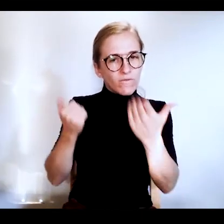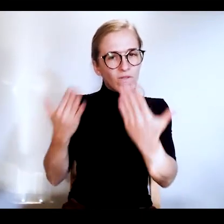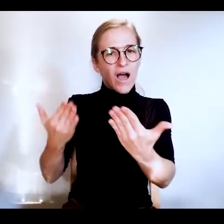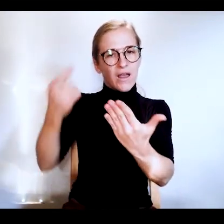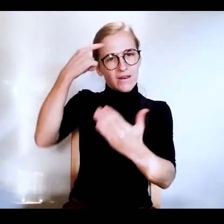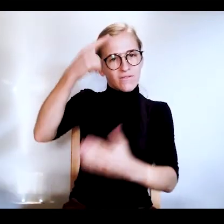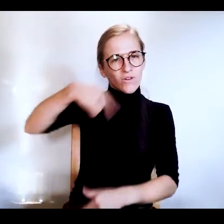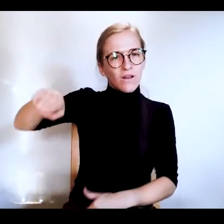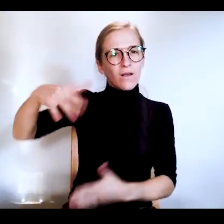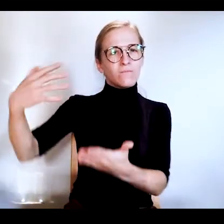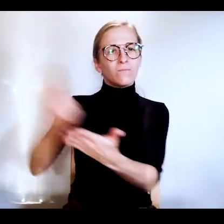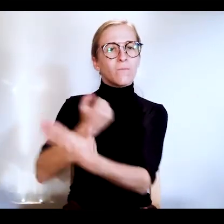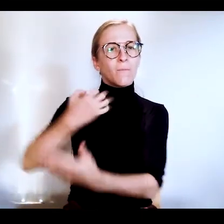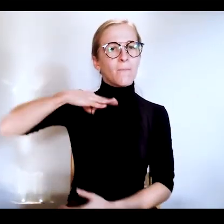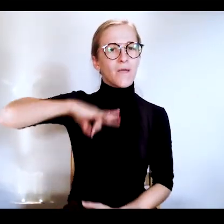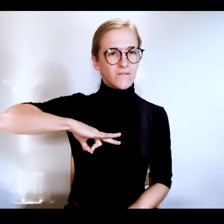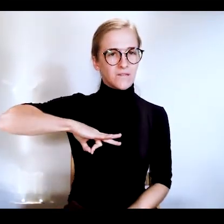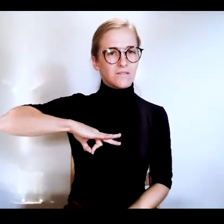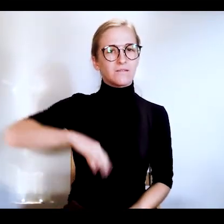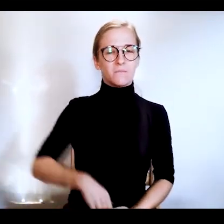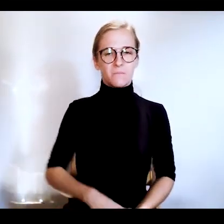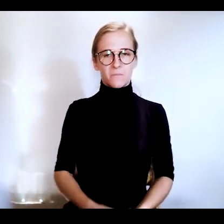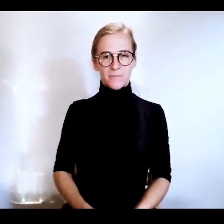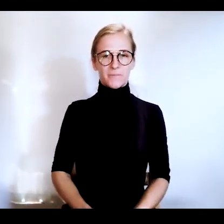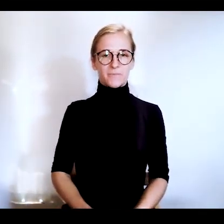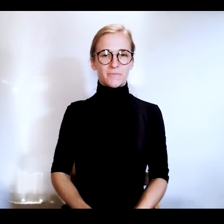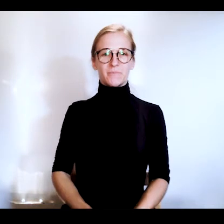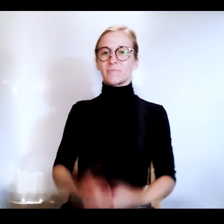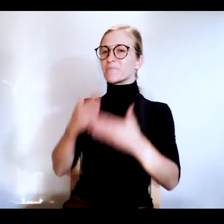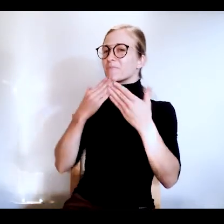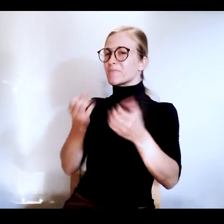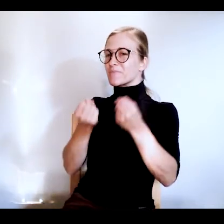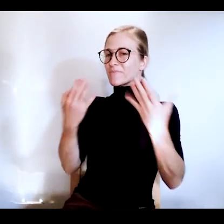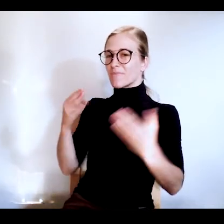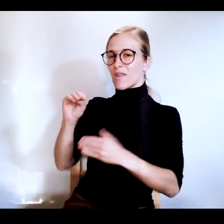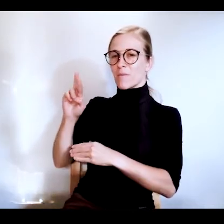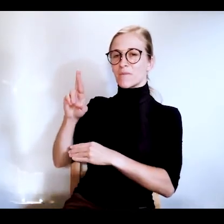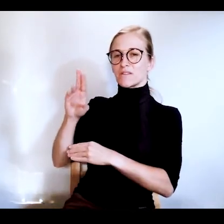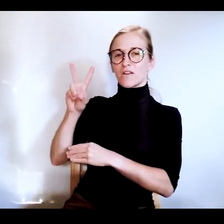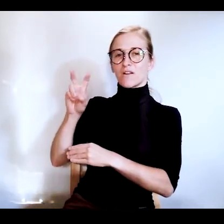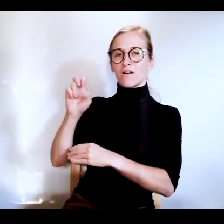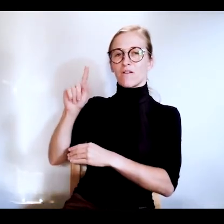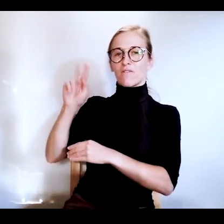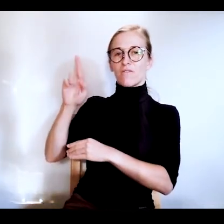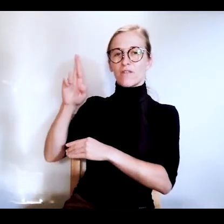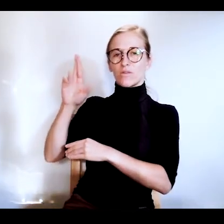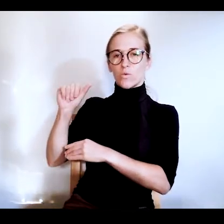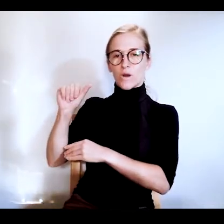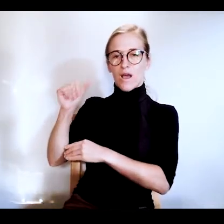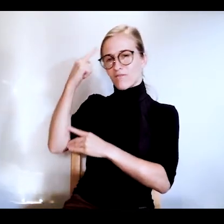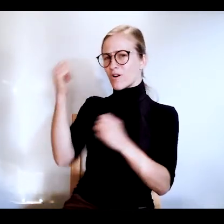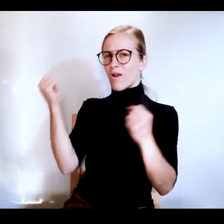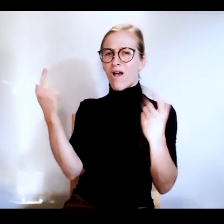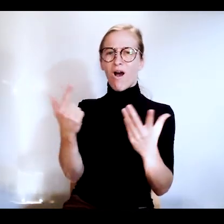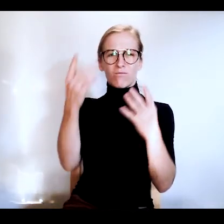for them to receive benefits. Thank you very much, Mr. Ventura, for all this information.